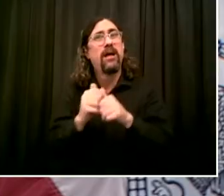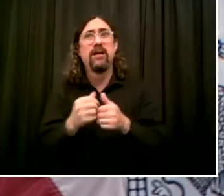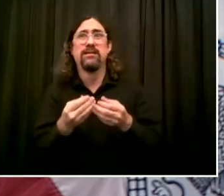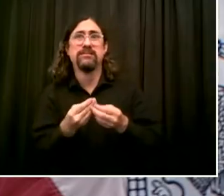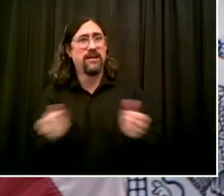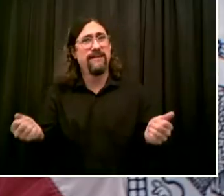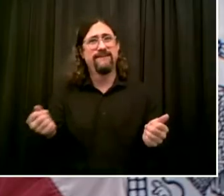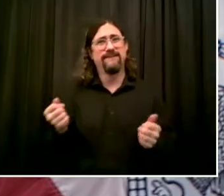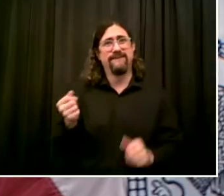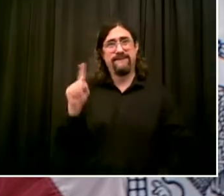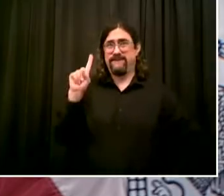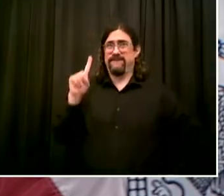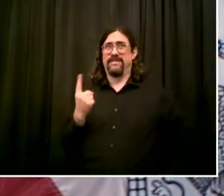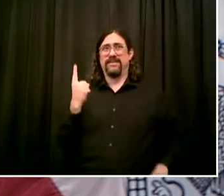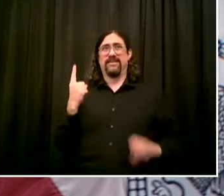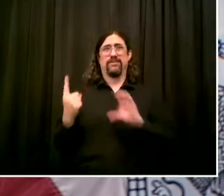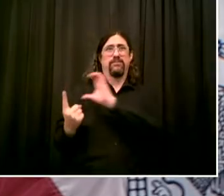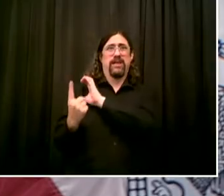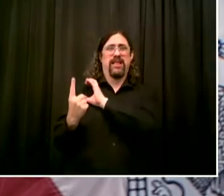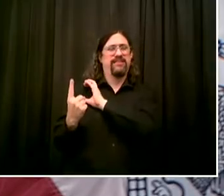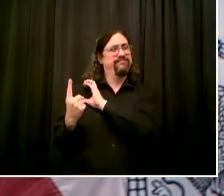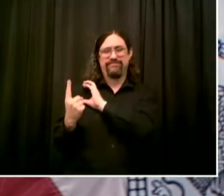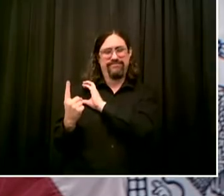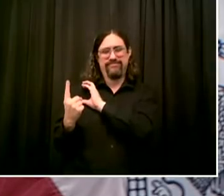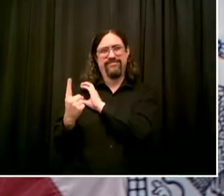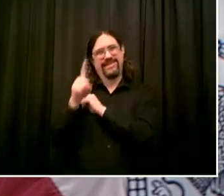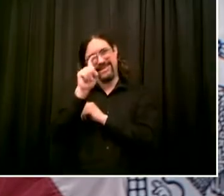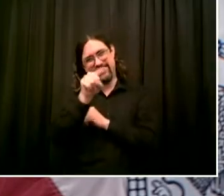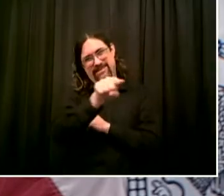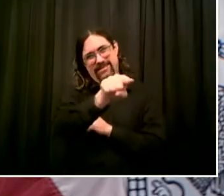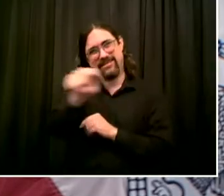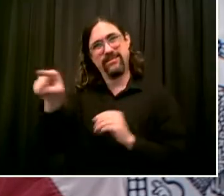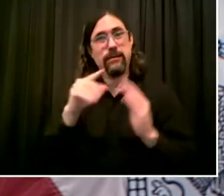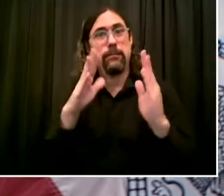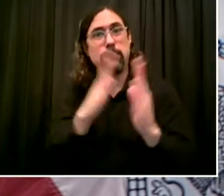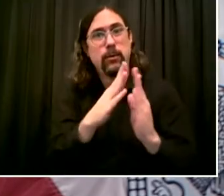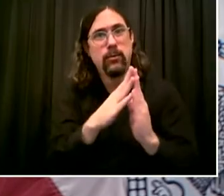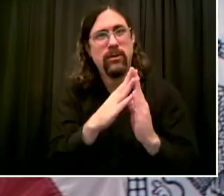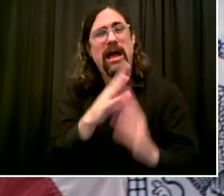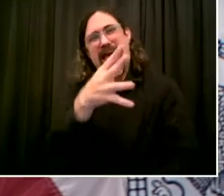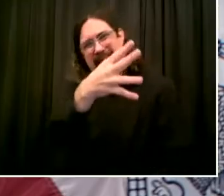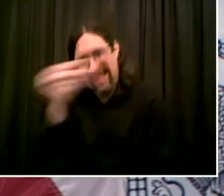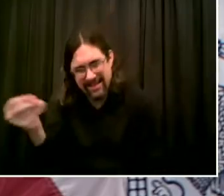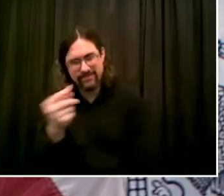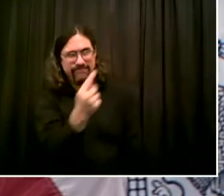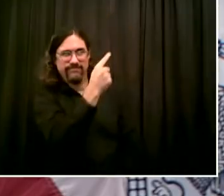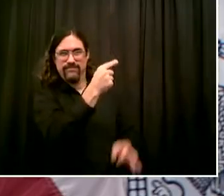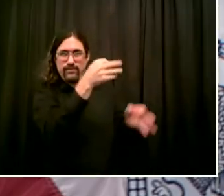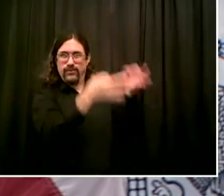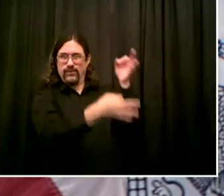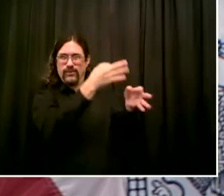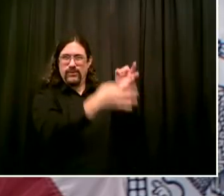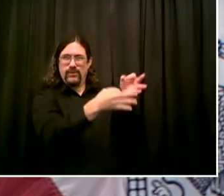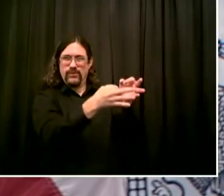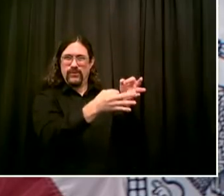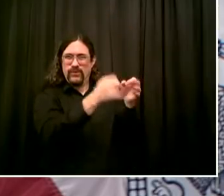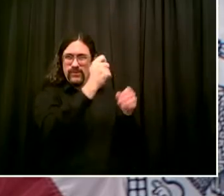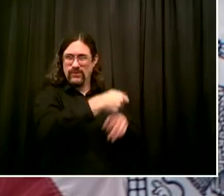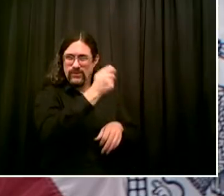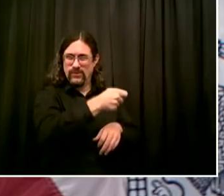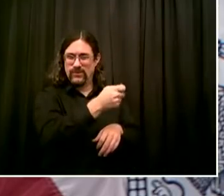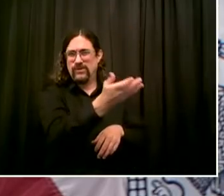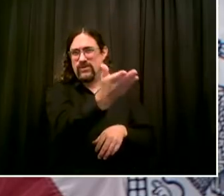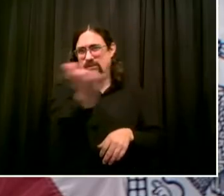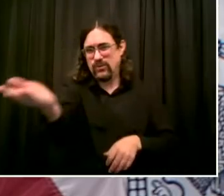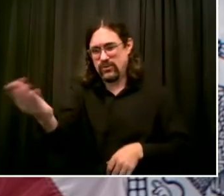WORKING TOGETHER.